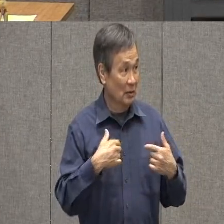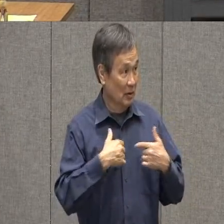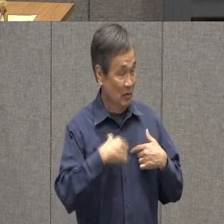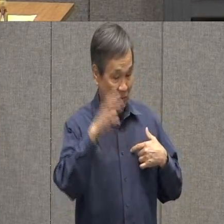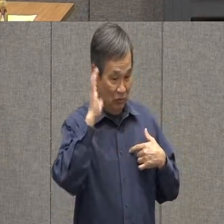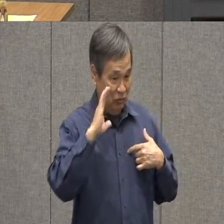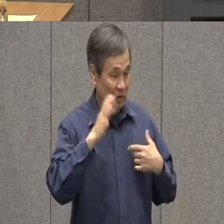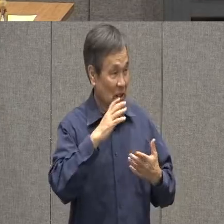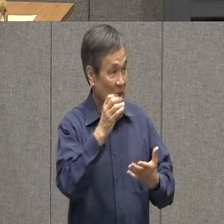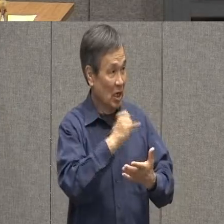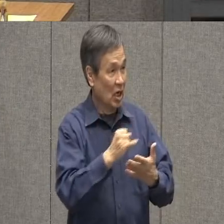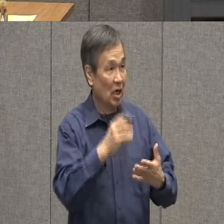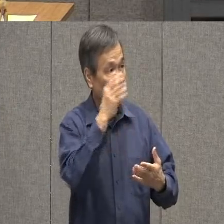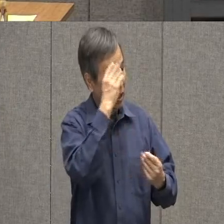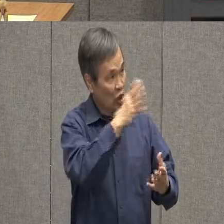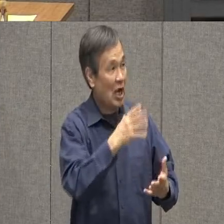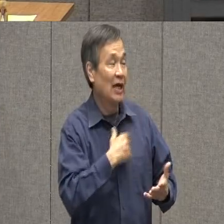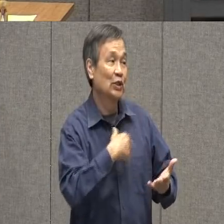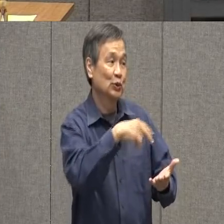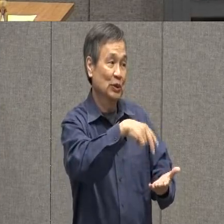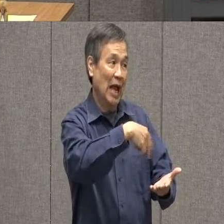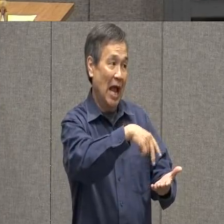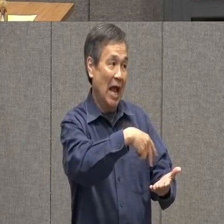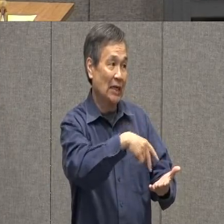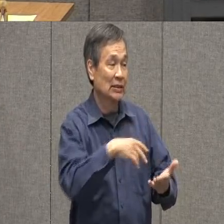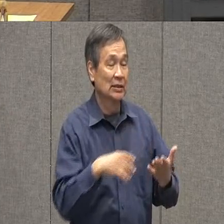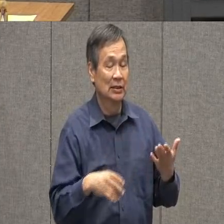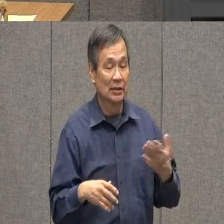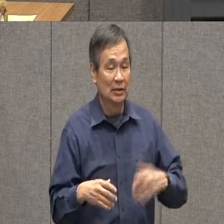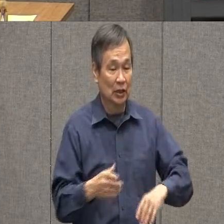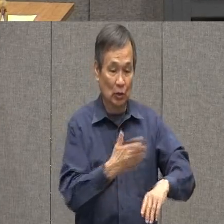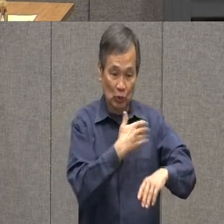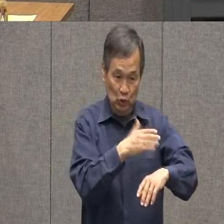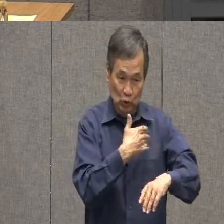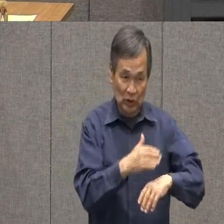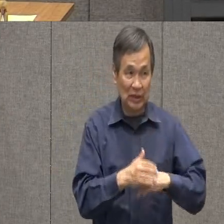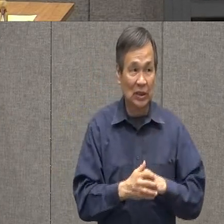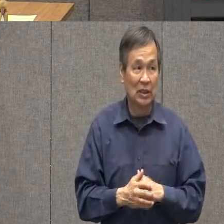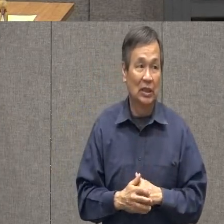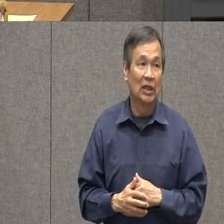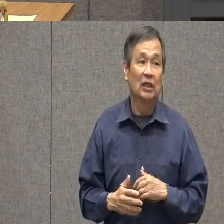I've done a lot of dance and creative movement for music. Maybe you have seen some of the music with me.